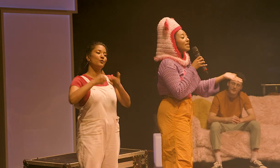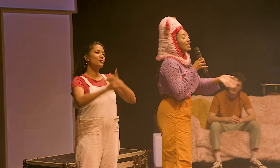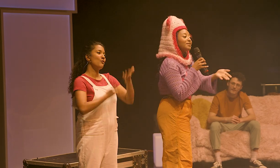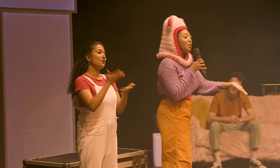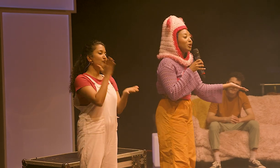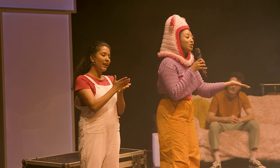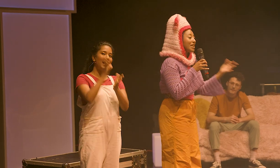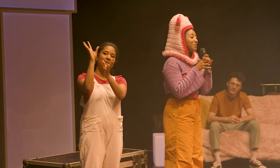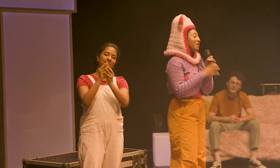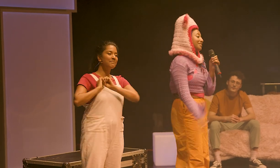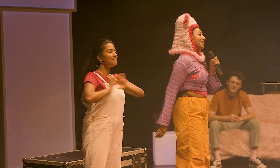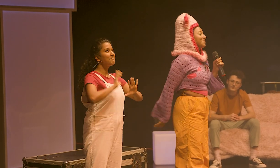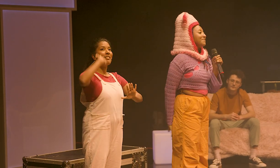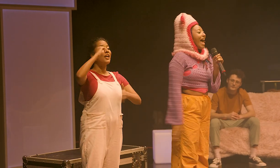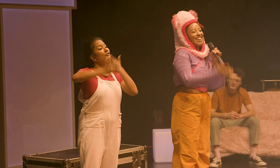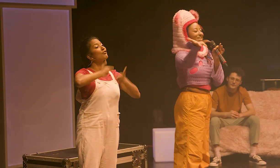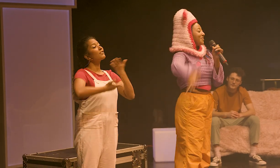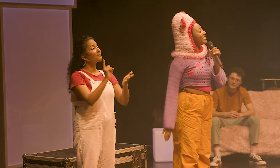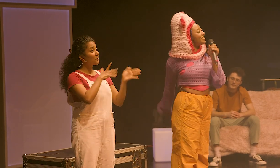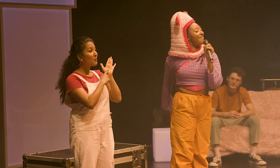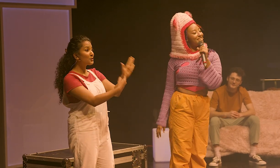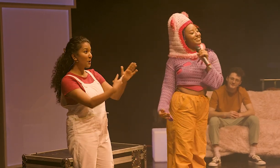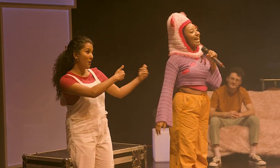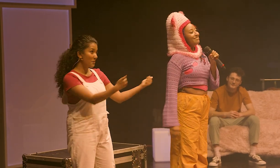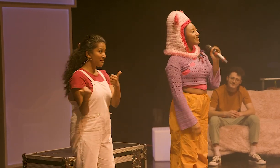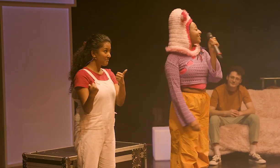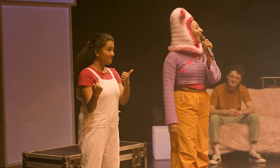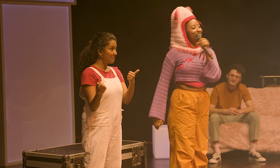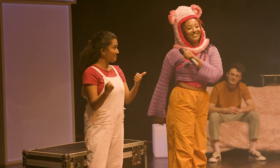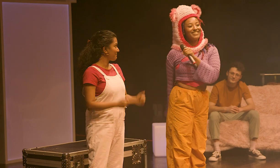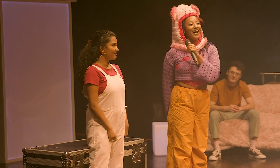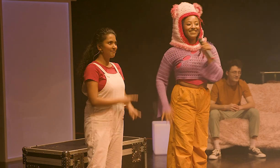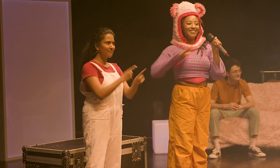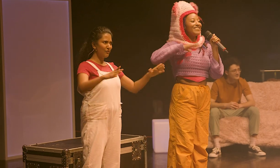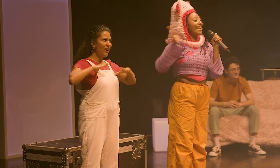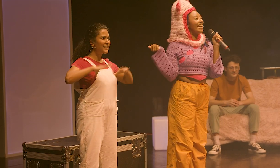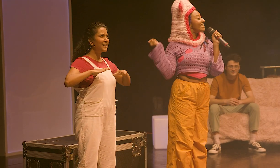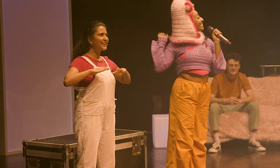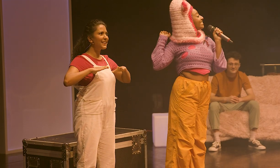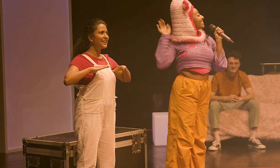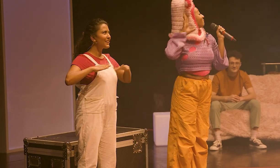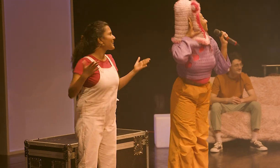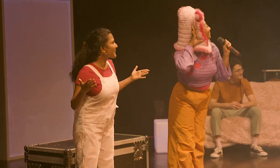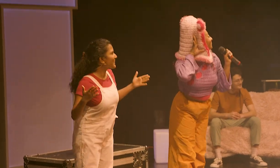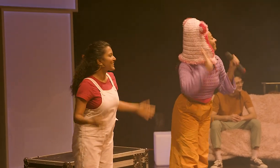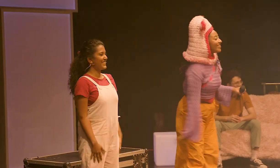think sum up those shared experiences. And that's what we're going to share with you today. Cool! So are we ready? [ AUDIENCE CHEER ]